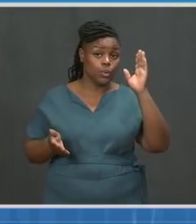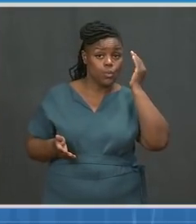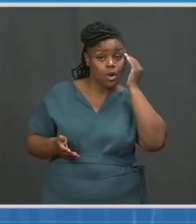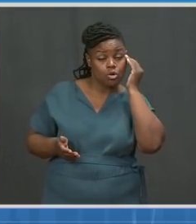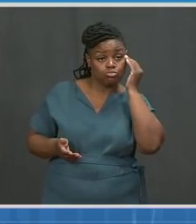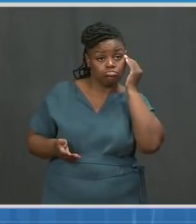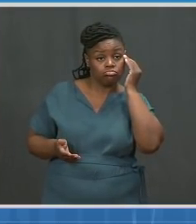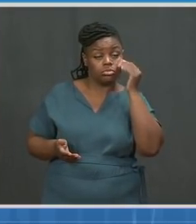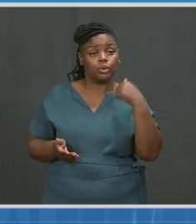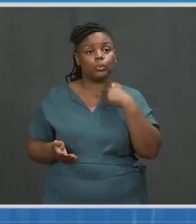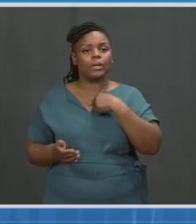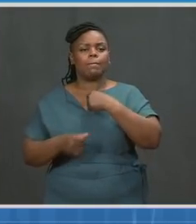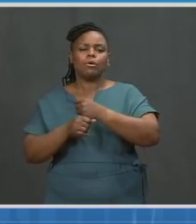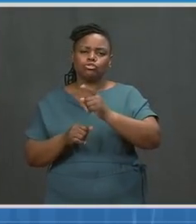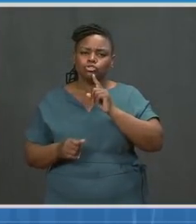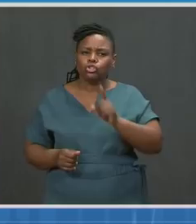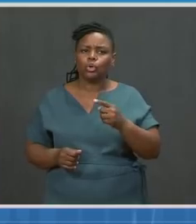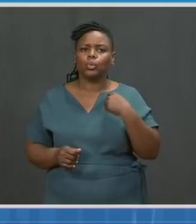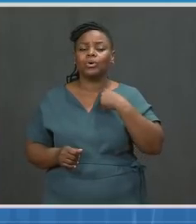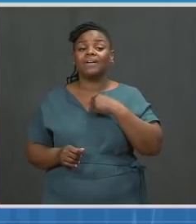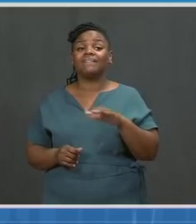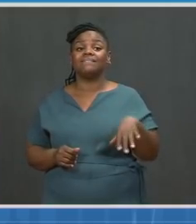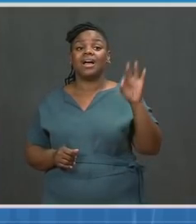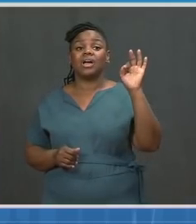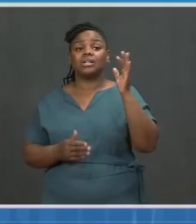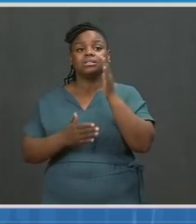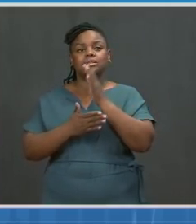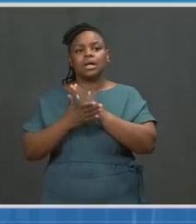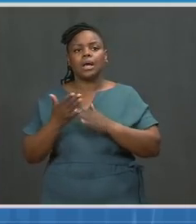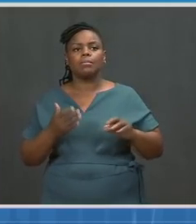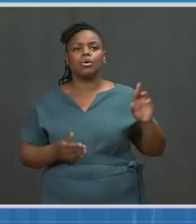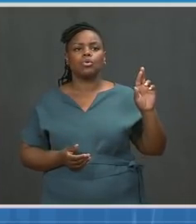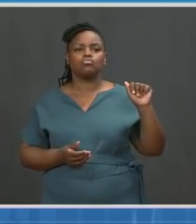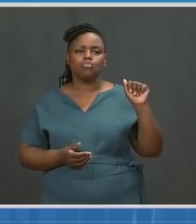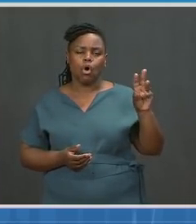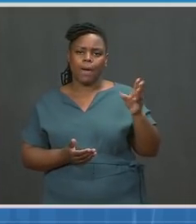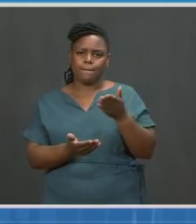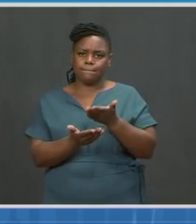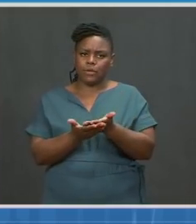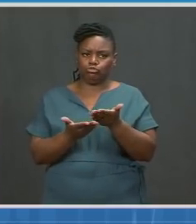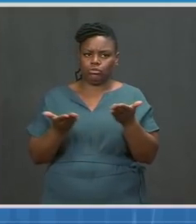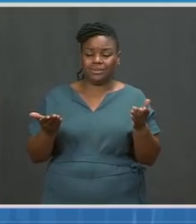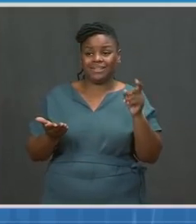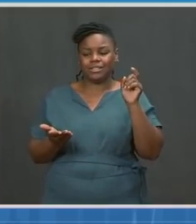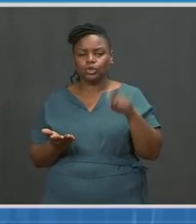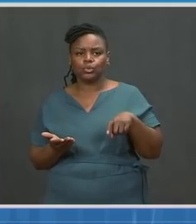that we are locating some of the raw materials necessary to create more vaccines in India,